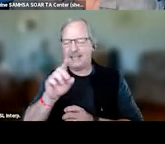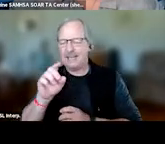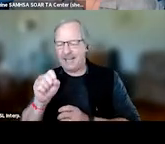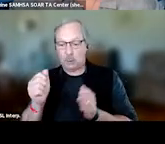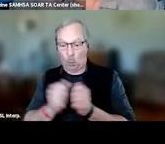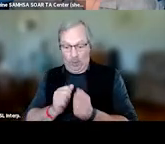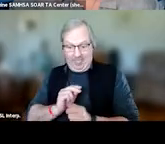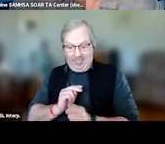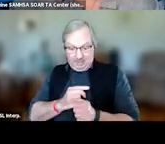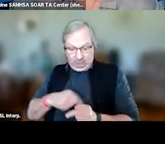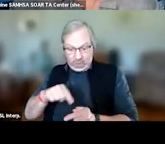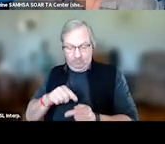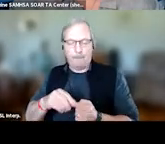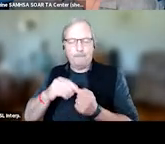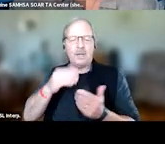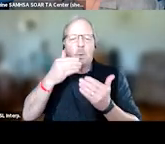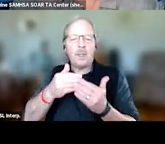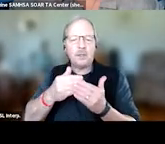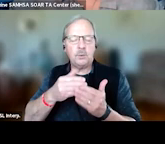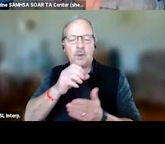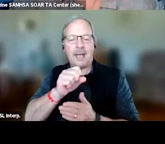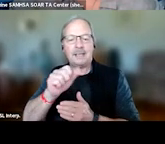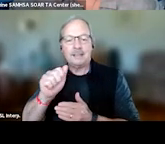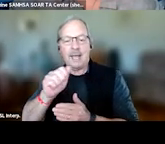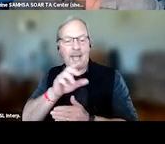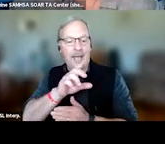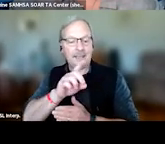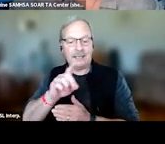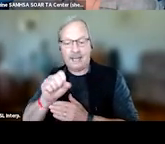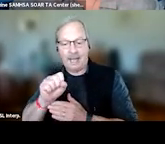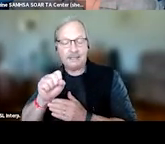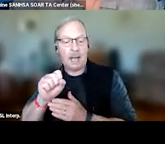A special thank you to our SSA and DDS partners